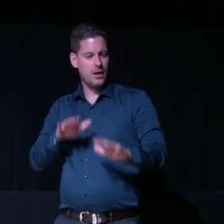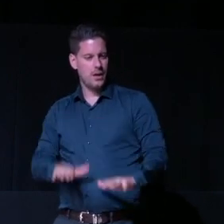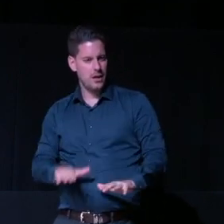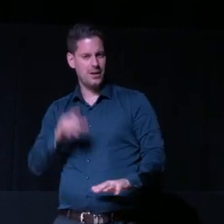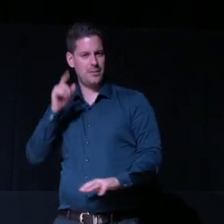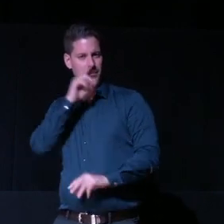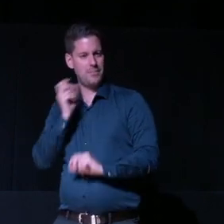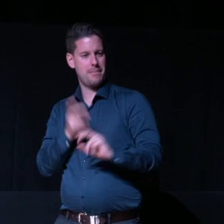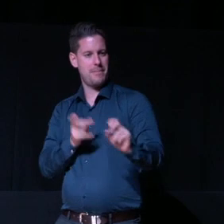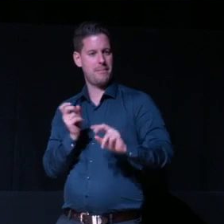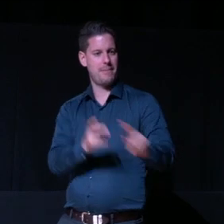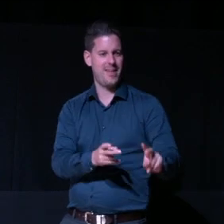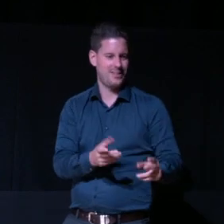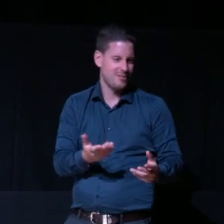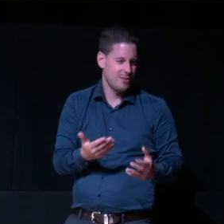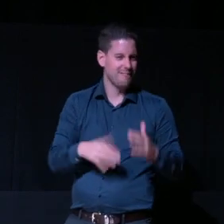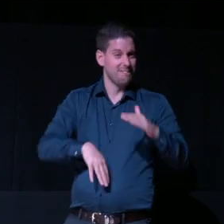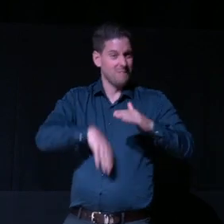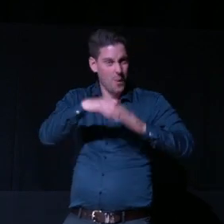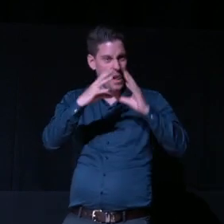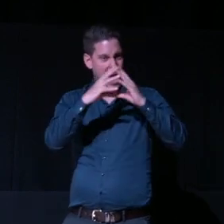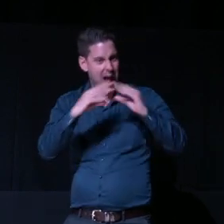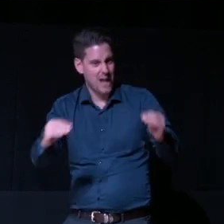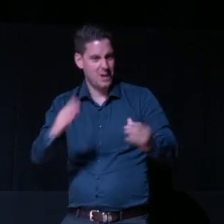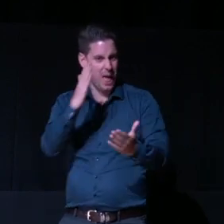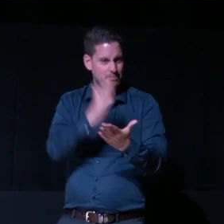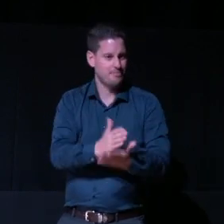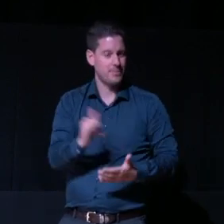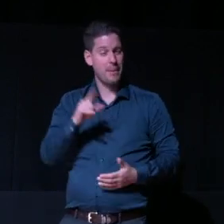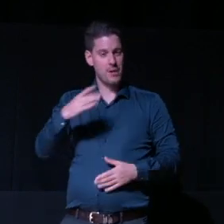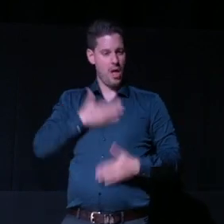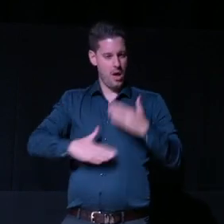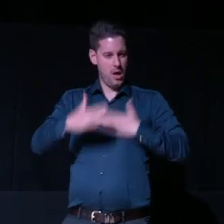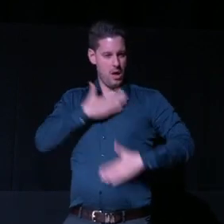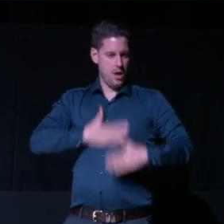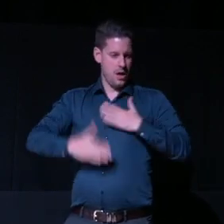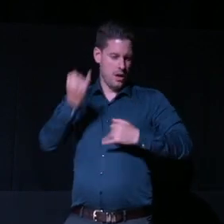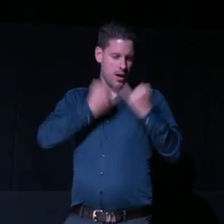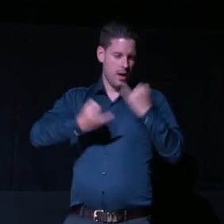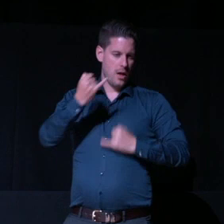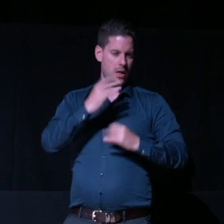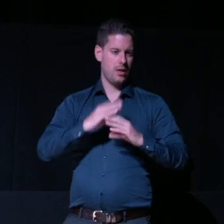you if you weather the storm maybe maybe you I don't know. But I suppose the question